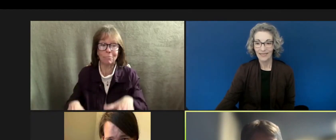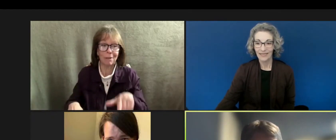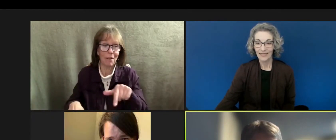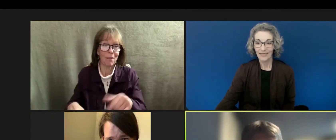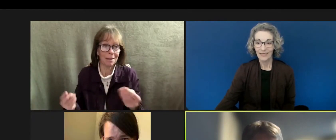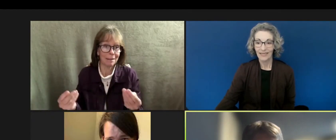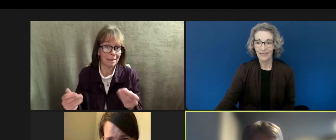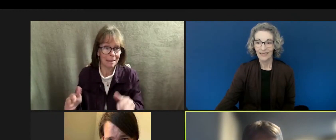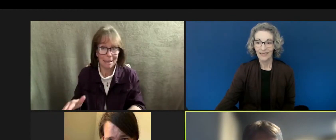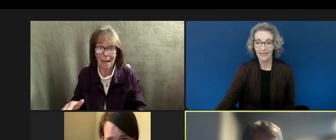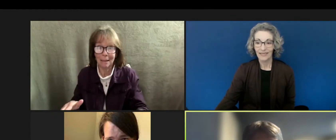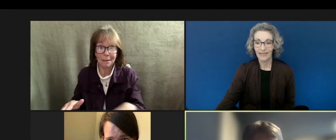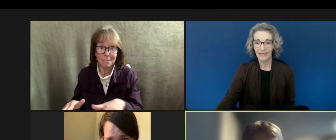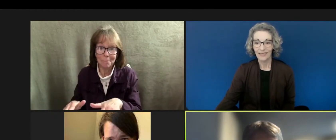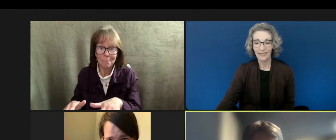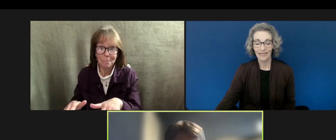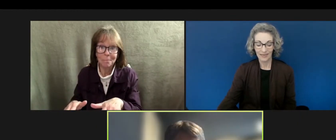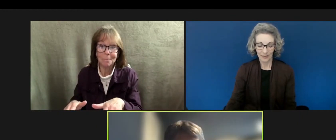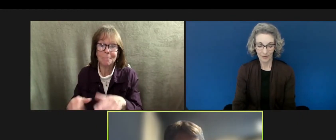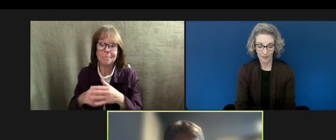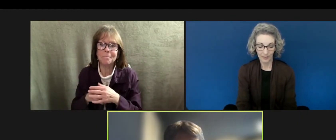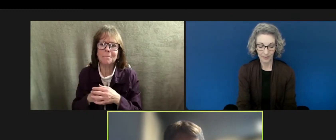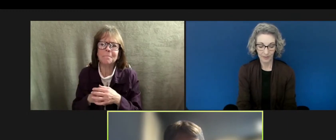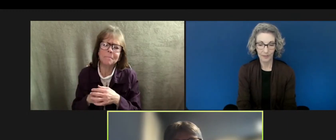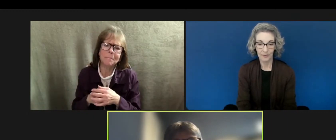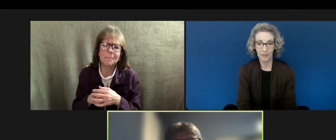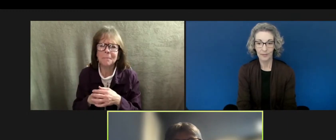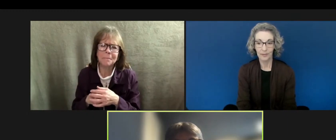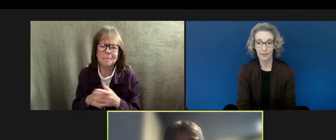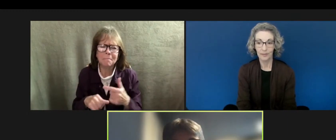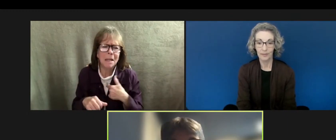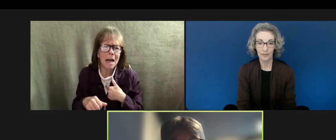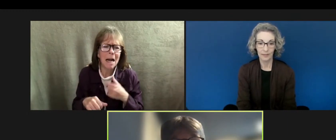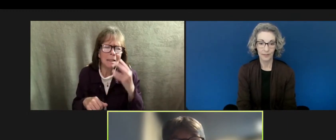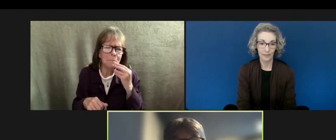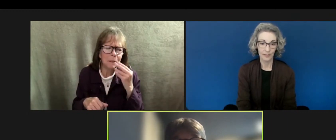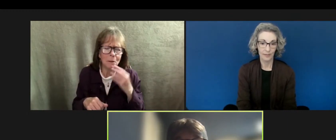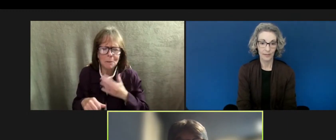And I guess, I experienced my first bout of depression when I